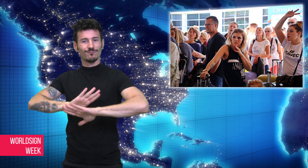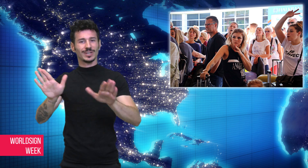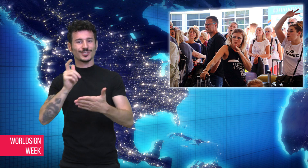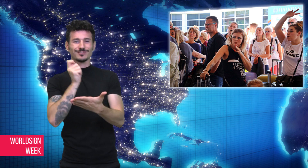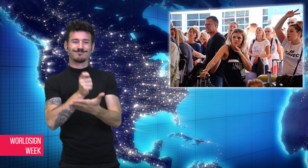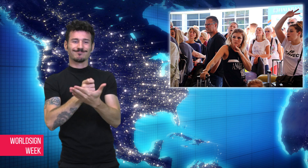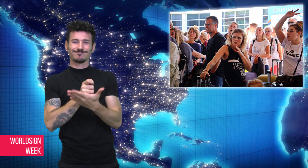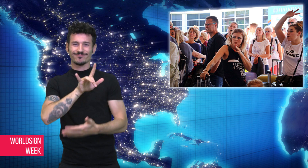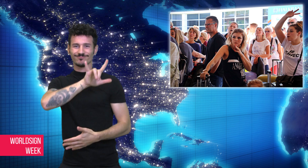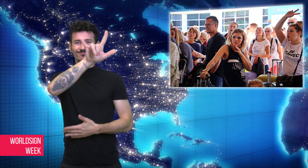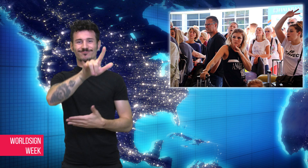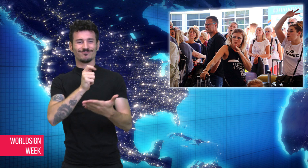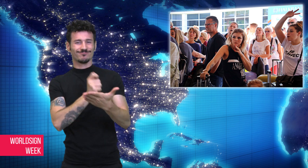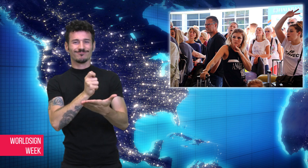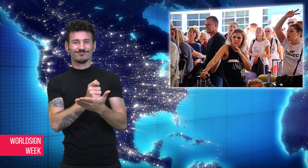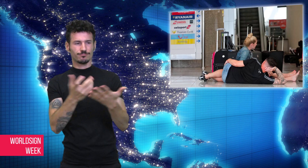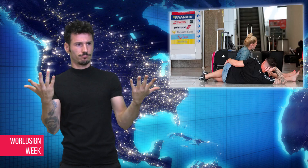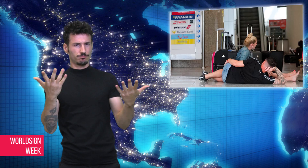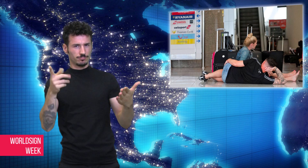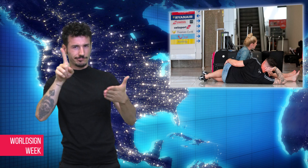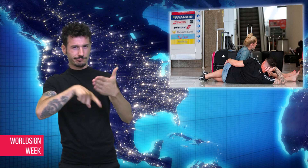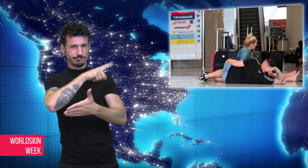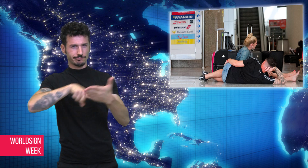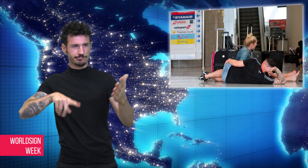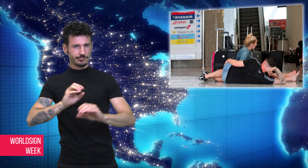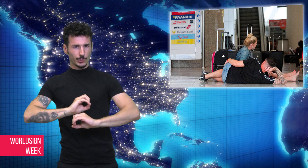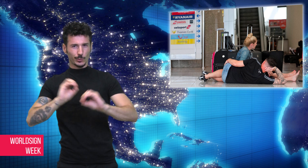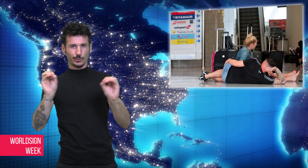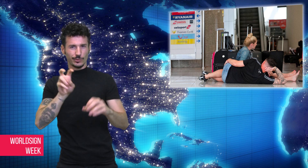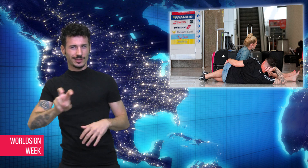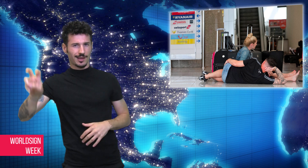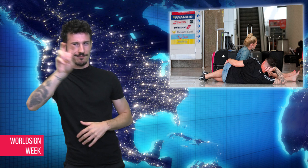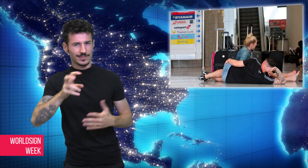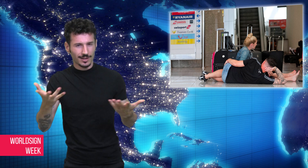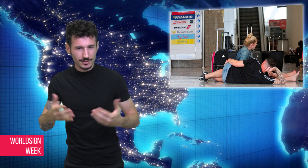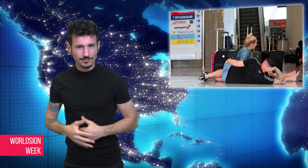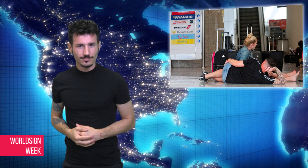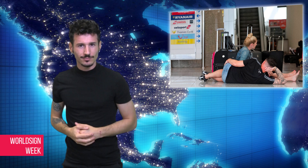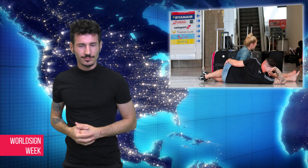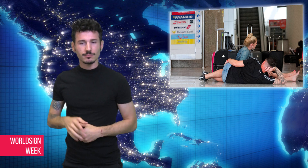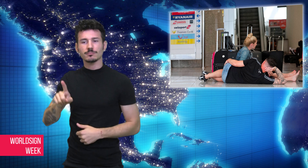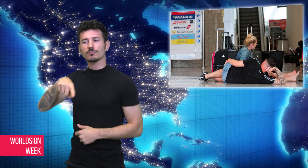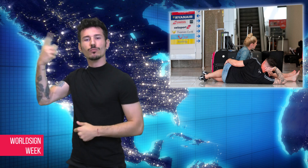An estimated 1 million customers also found their